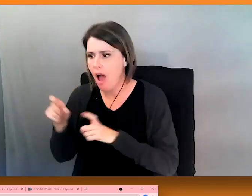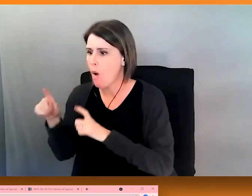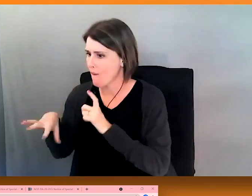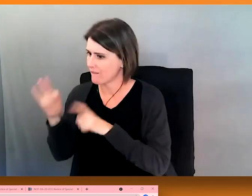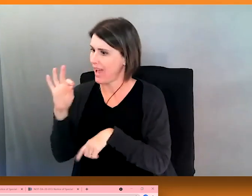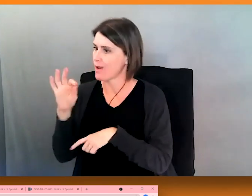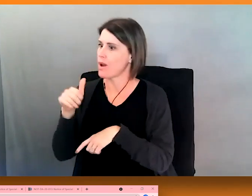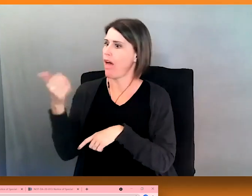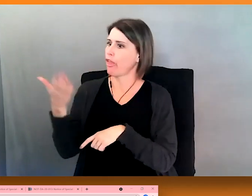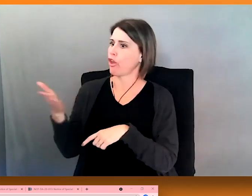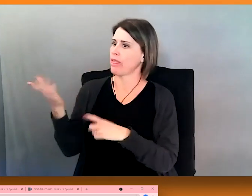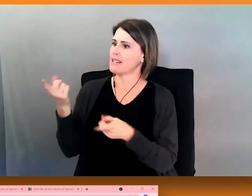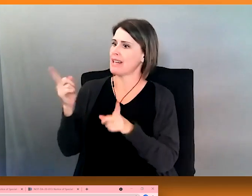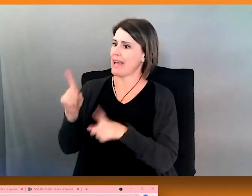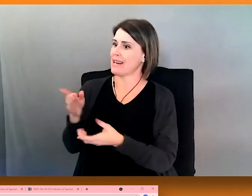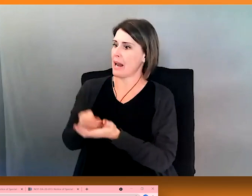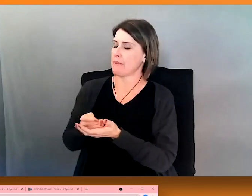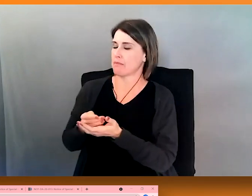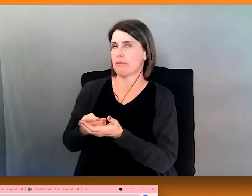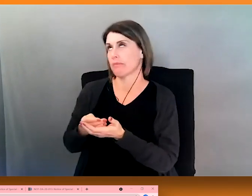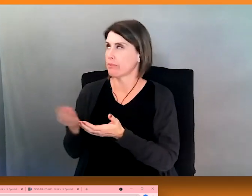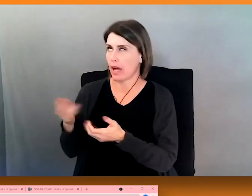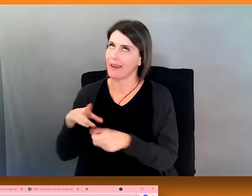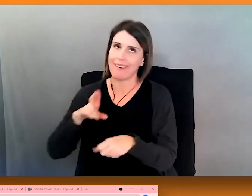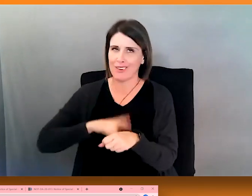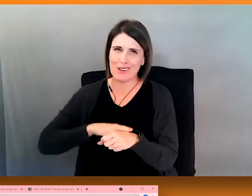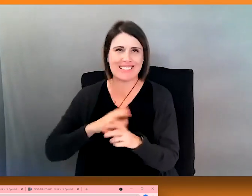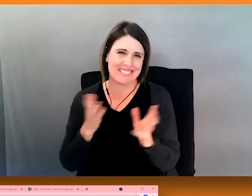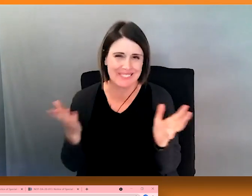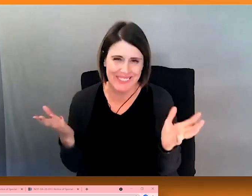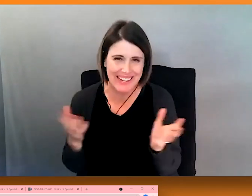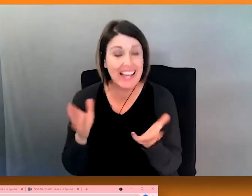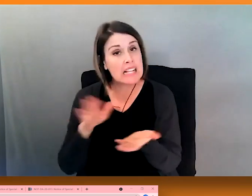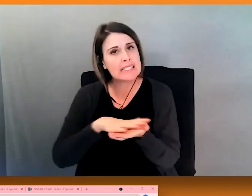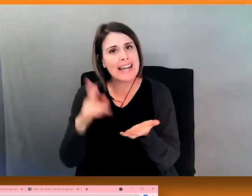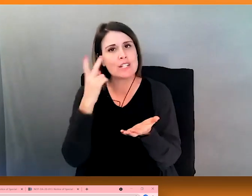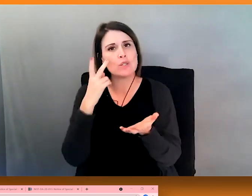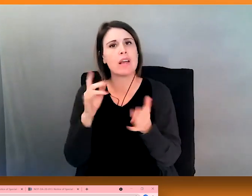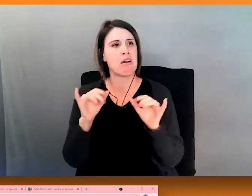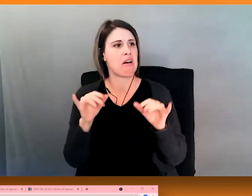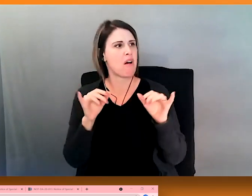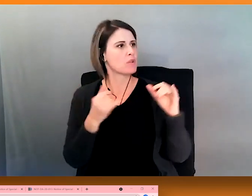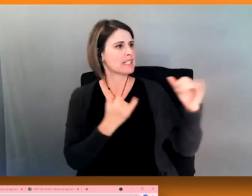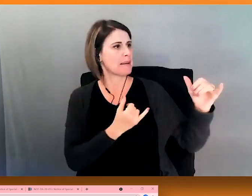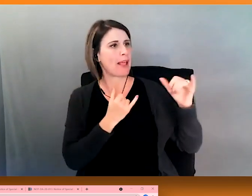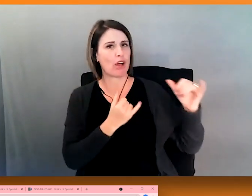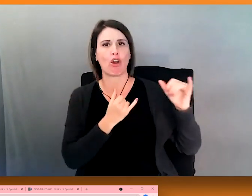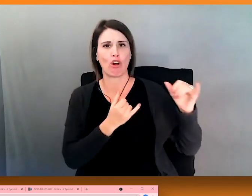that I ended up buying of course, but it's nice to see what else they're looking at because this might help